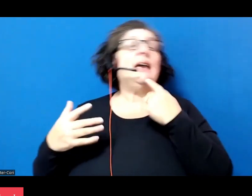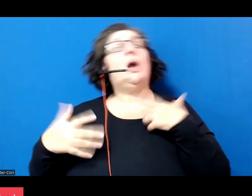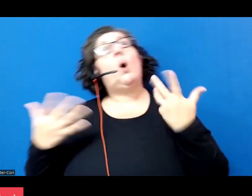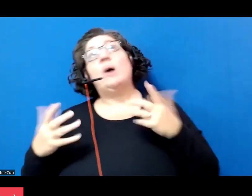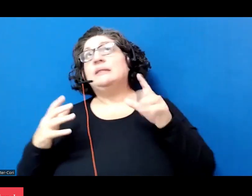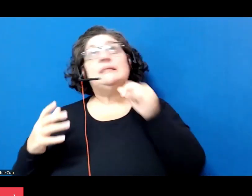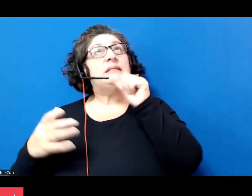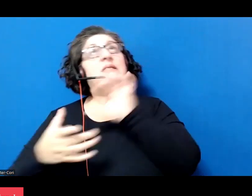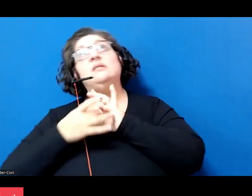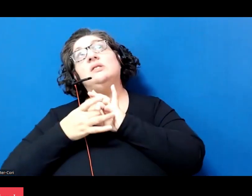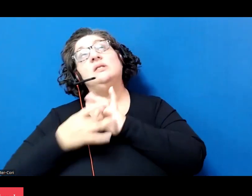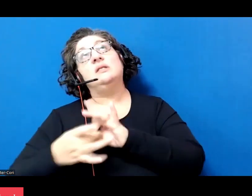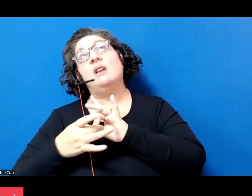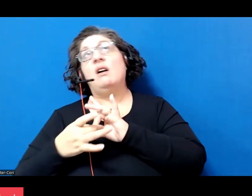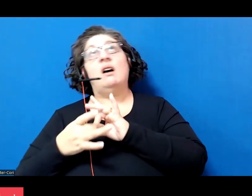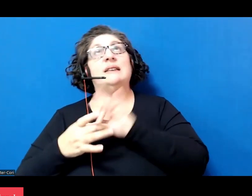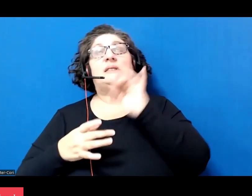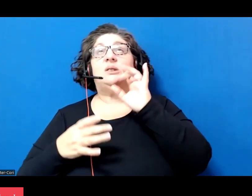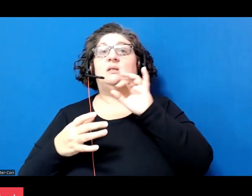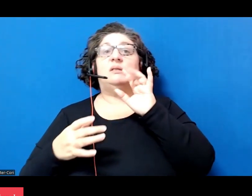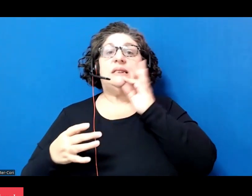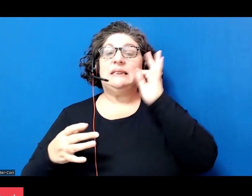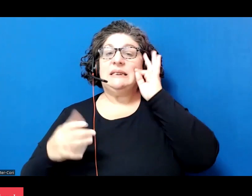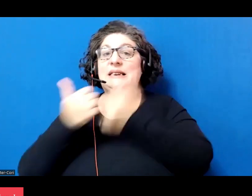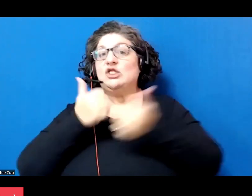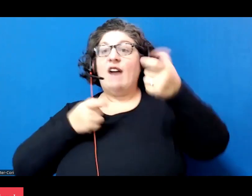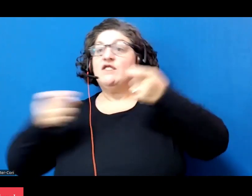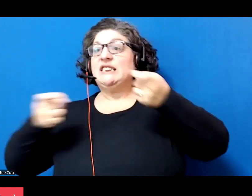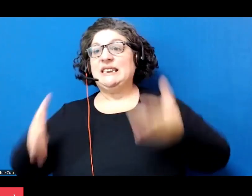to do with Indian sovereignty or Indian power.